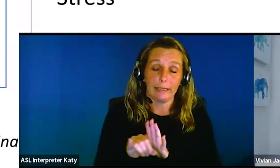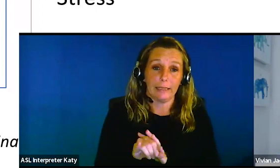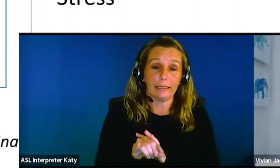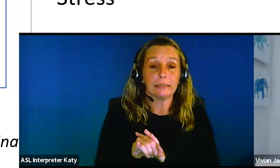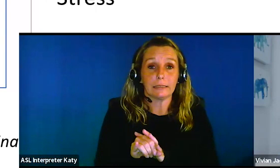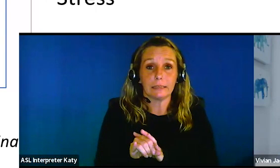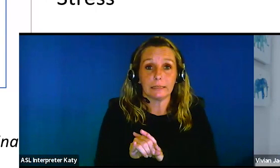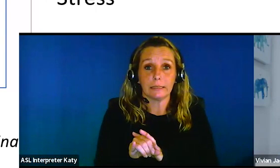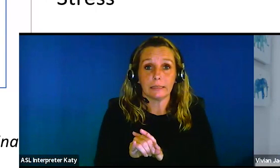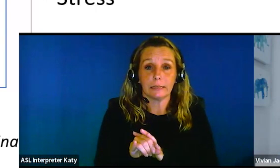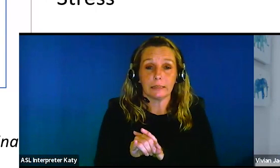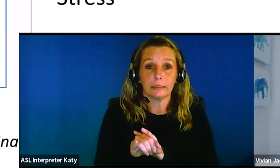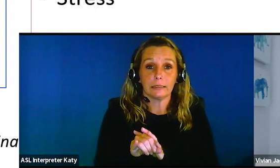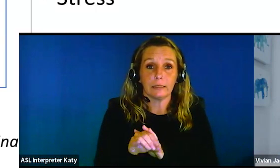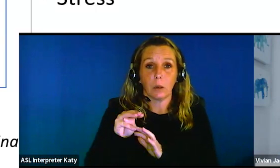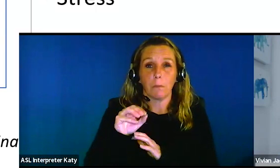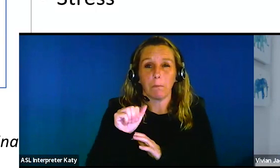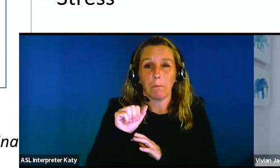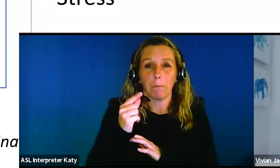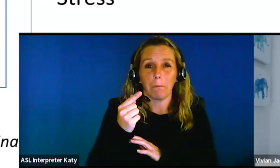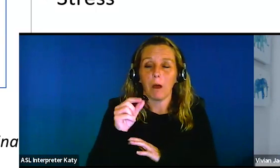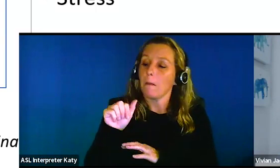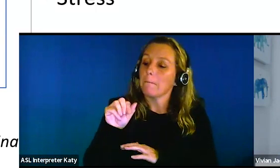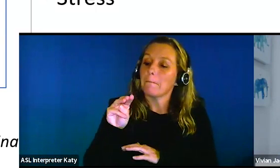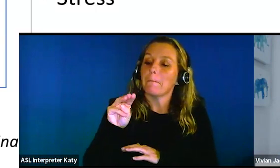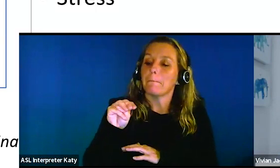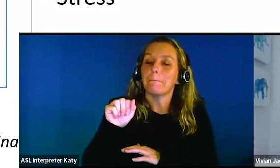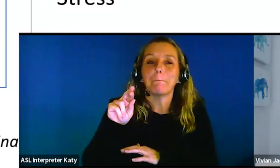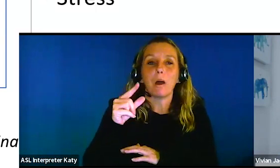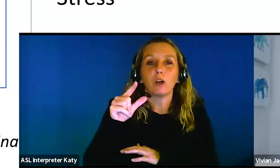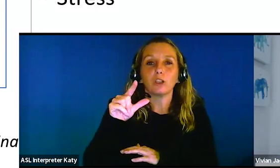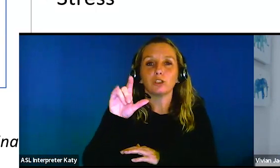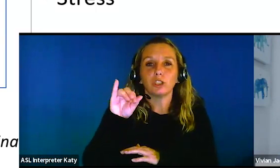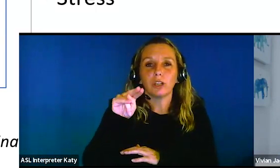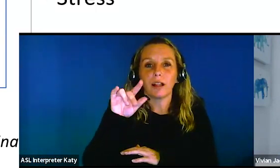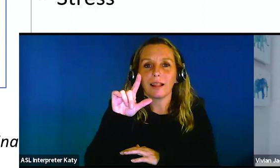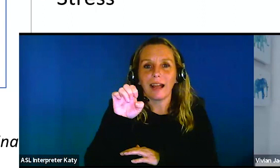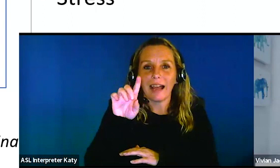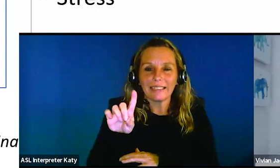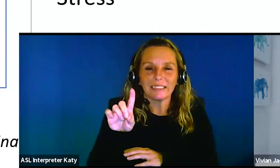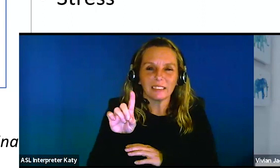are also persons who often find themselves living in under-resourced communities.